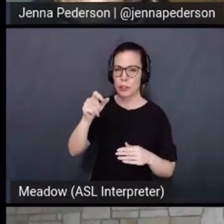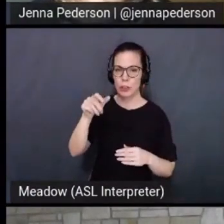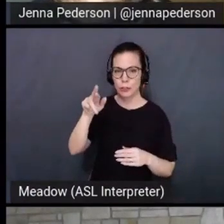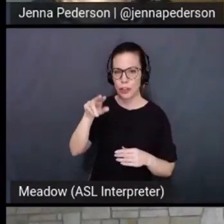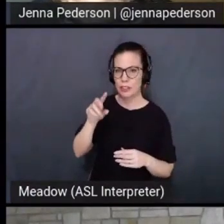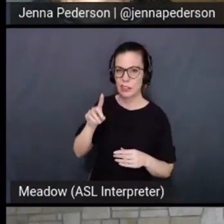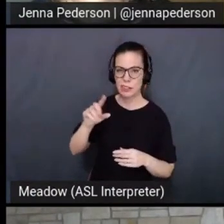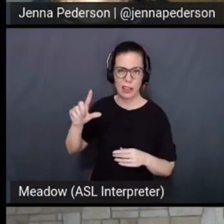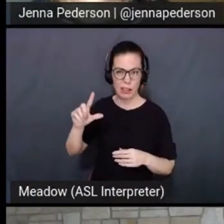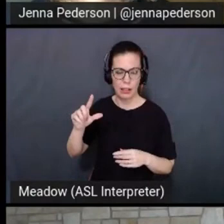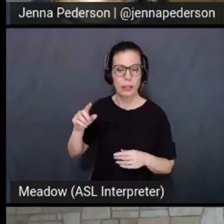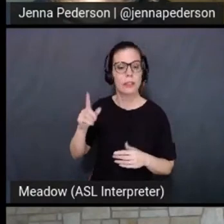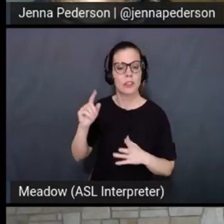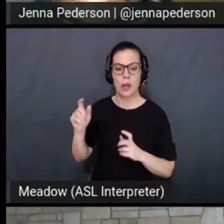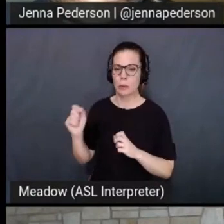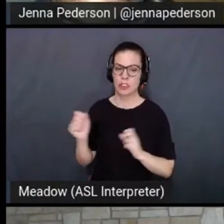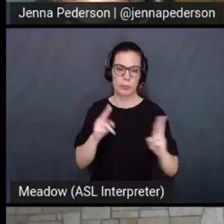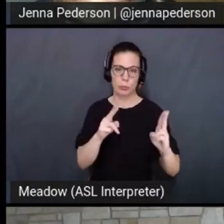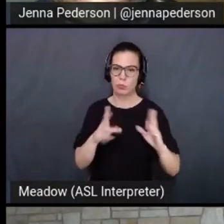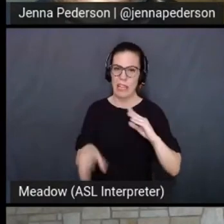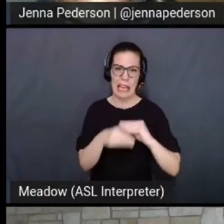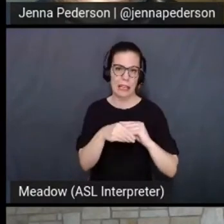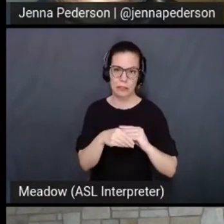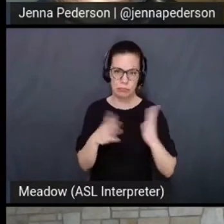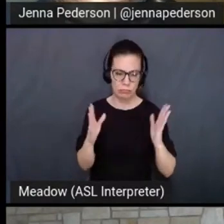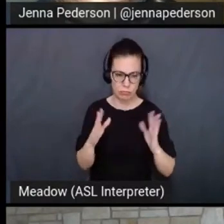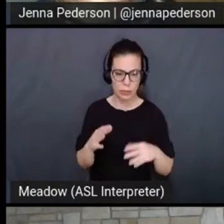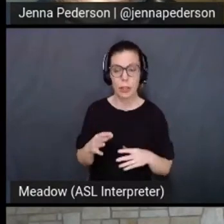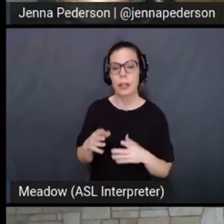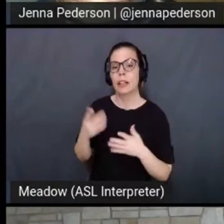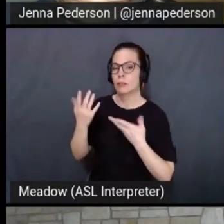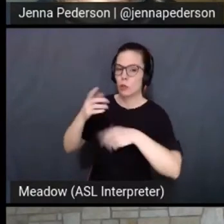And I'm just gonna put it right in, and for the sake of time, I don't wanna bury the lead.